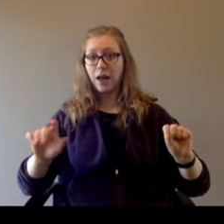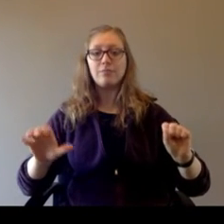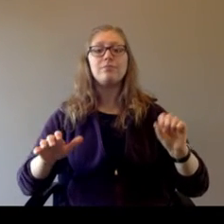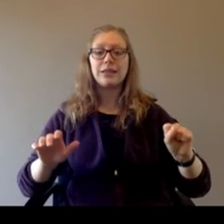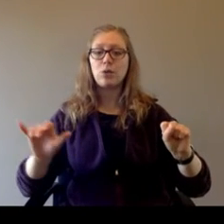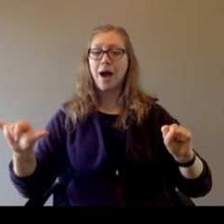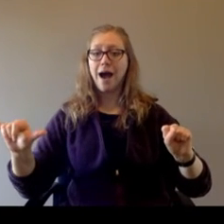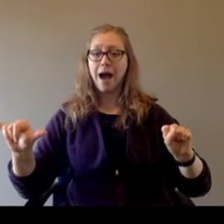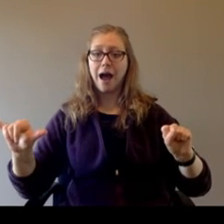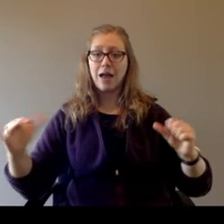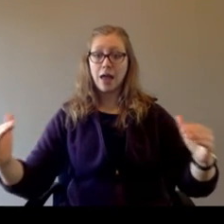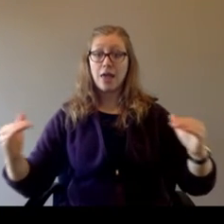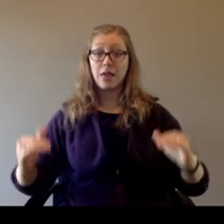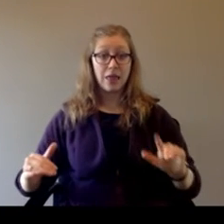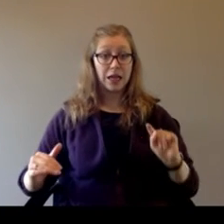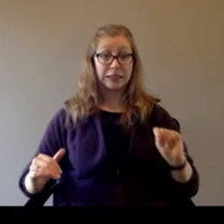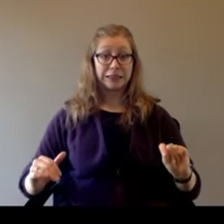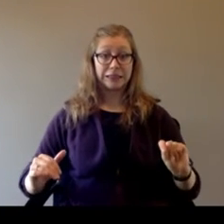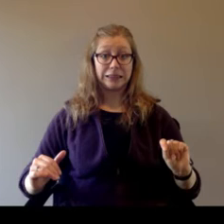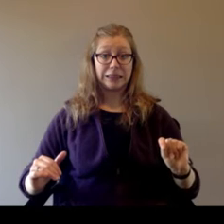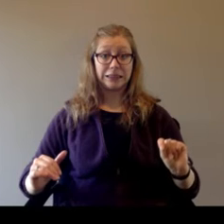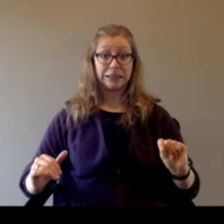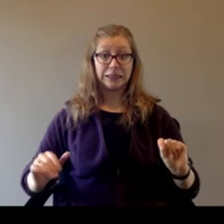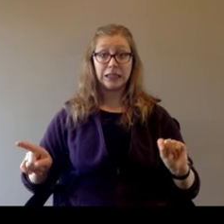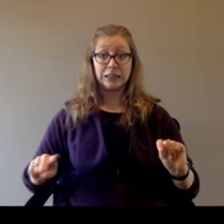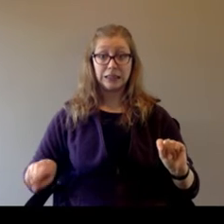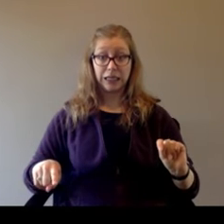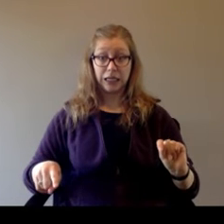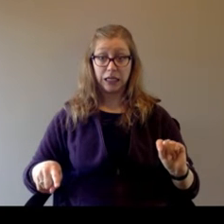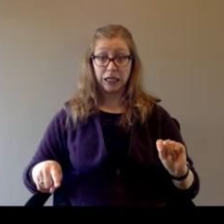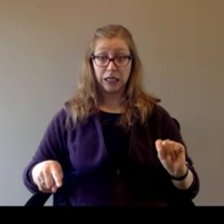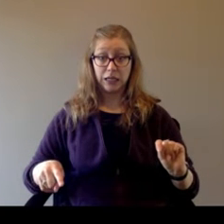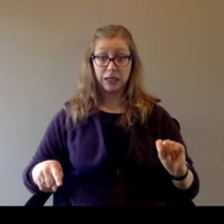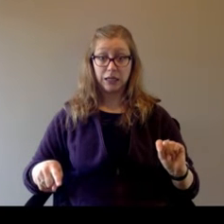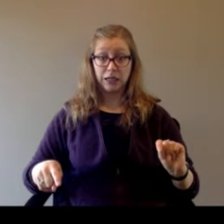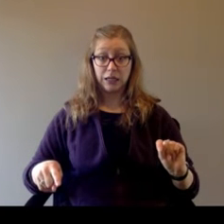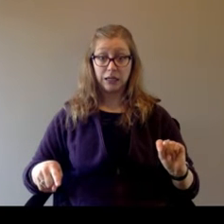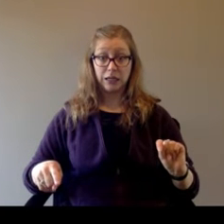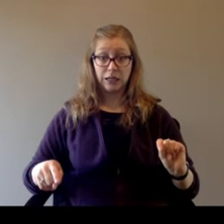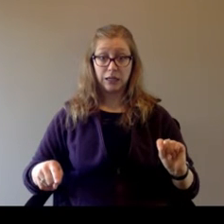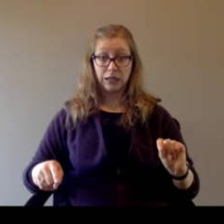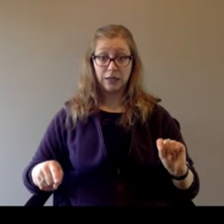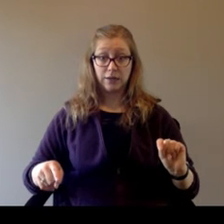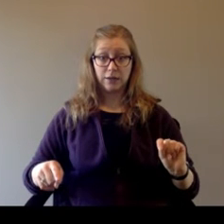it's going to be congruent to angle Z. And it's pretty similar for the sides.